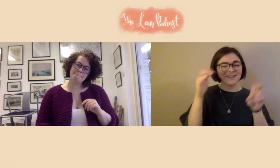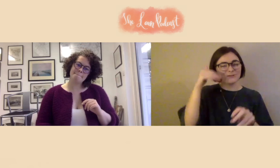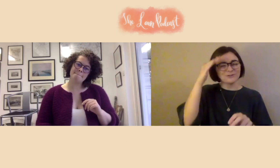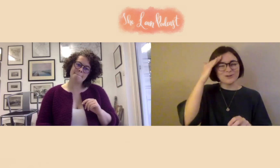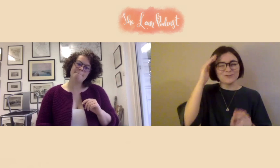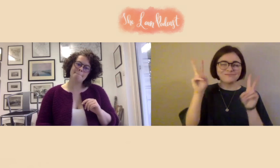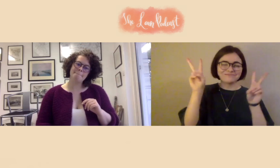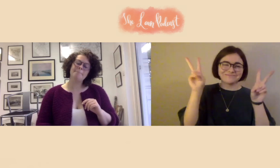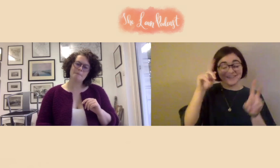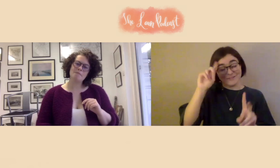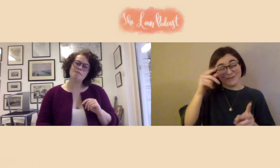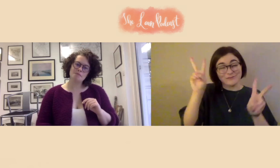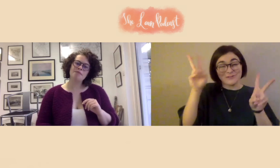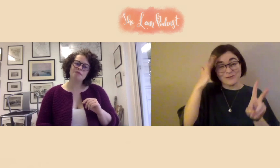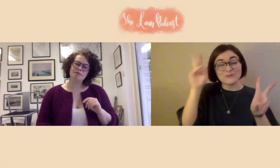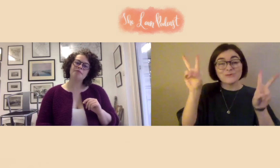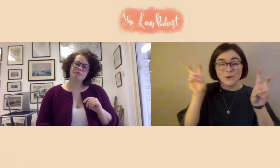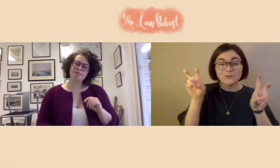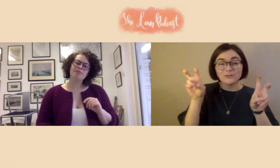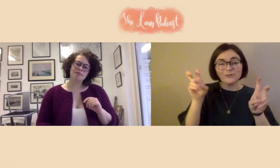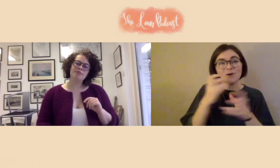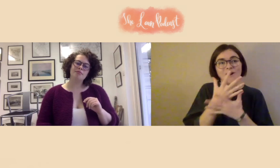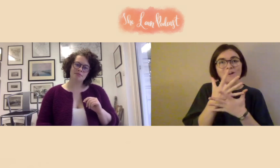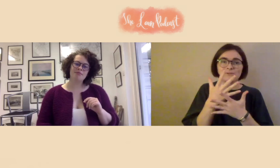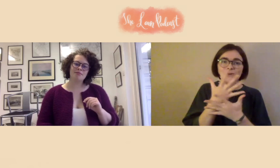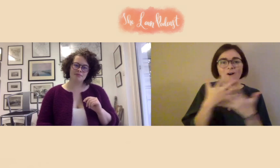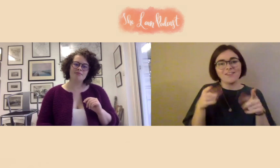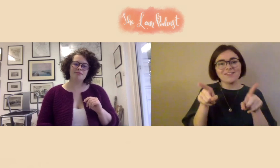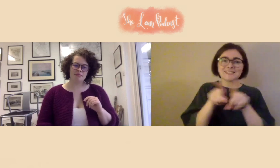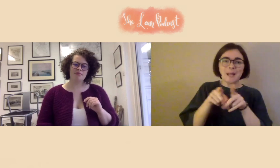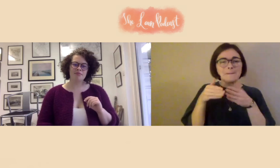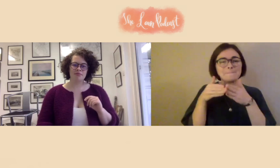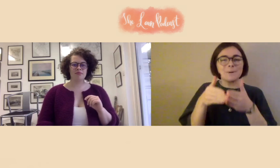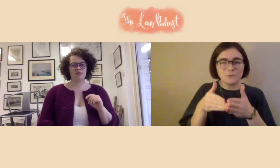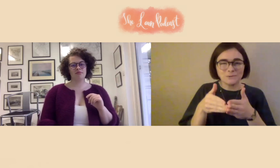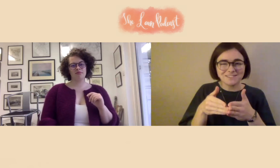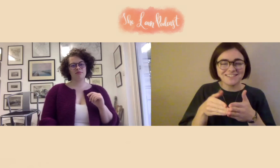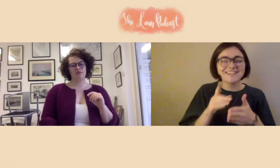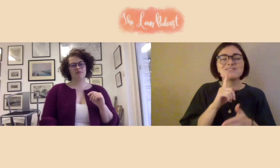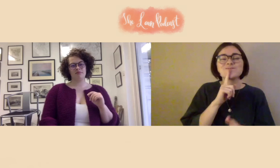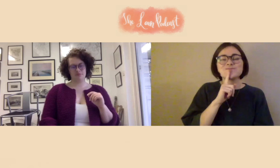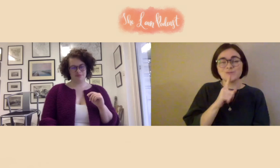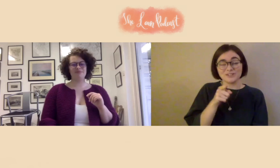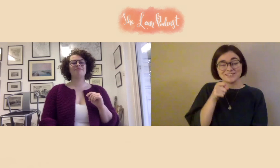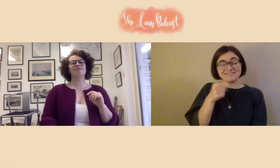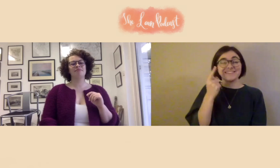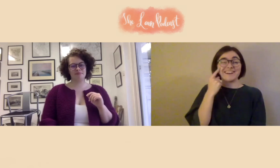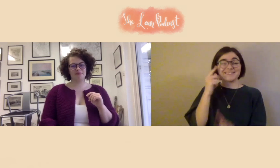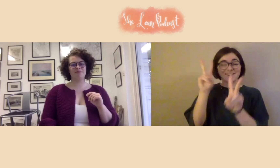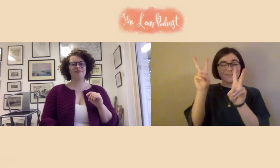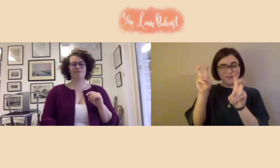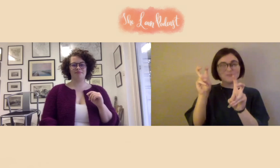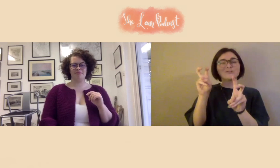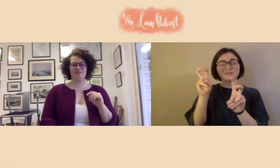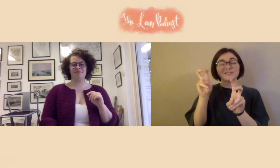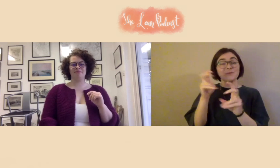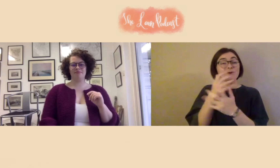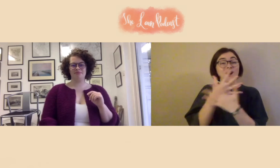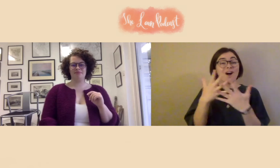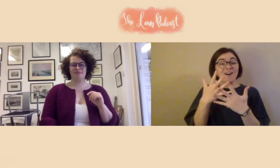I don't know if you know it or not. And I suppose, you know, the old thing, like we're all in the same boat but I actually saw a new take on that, and it was,